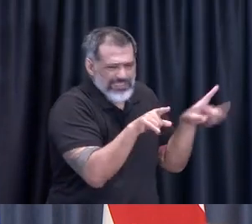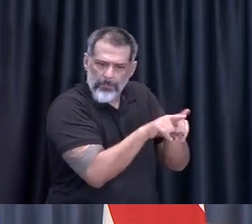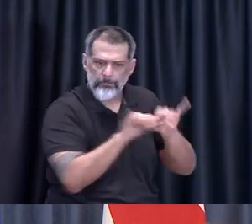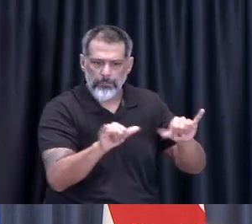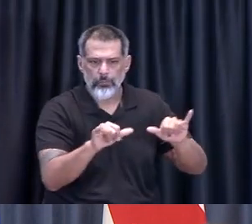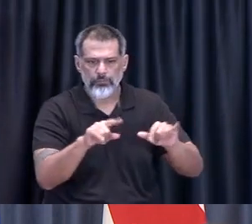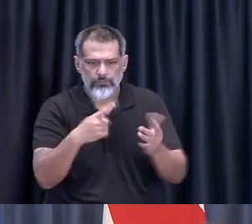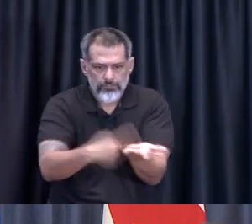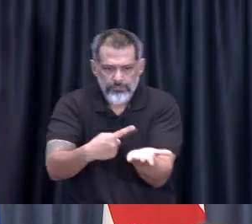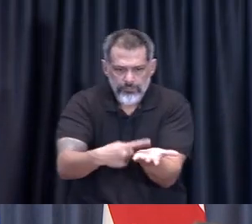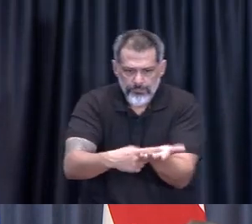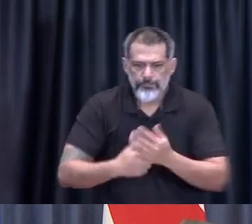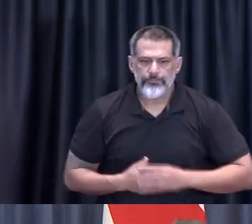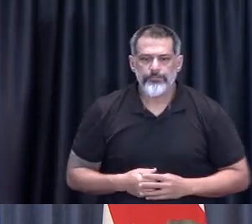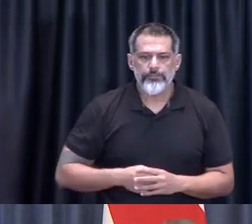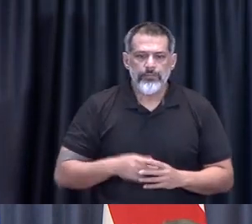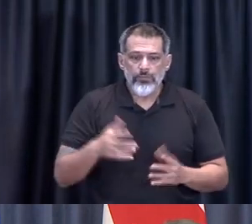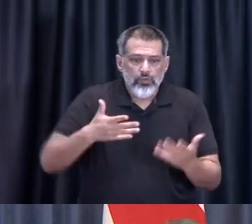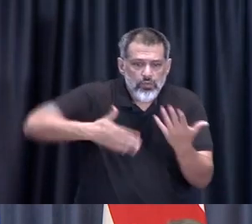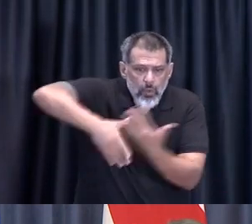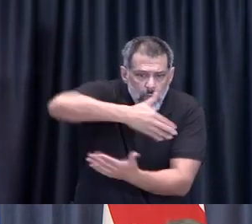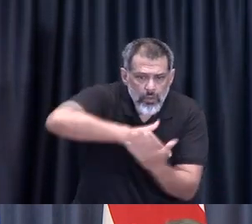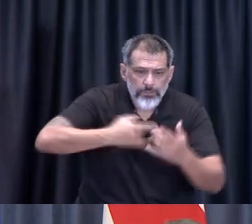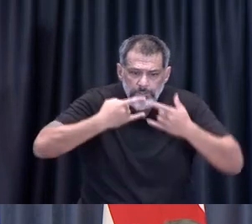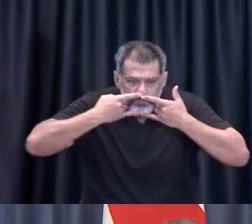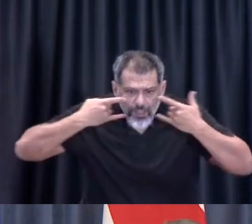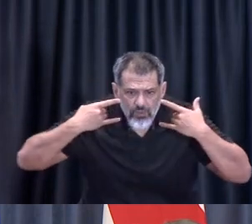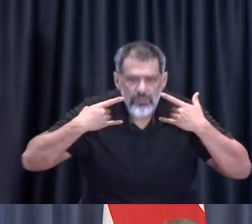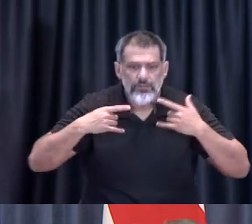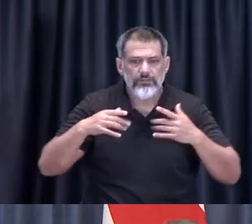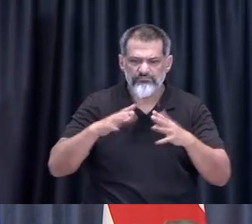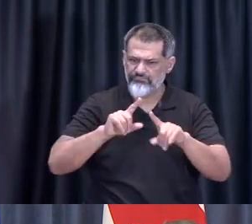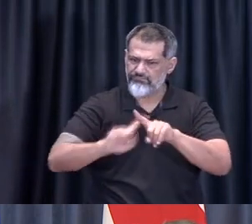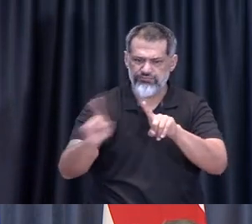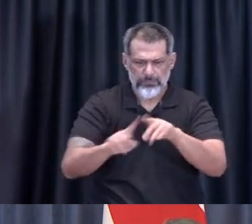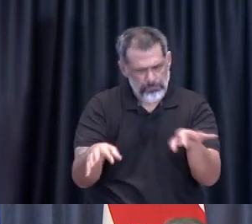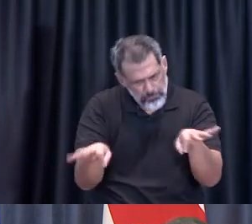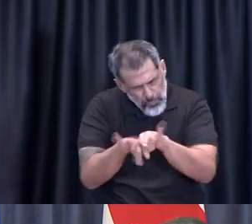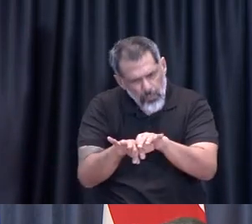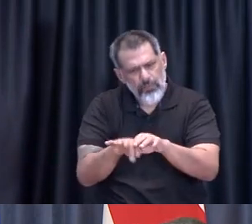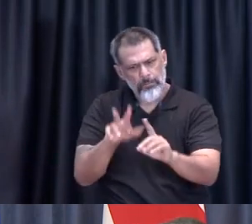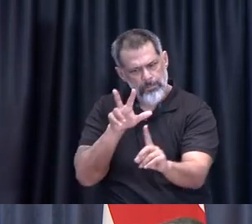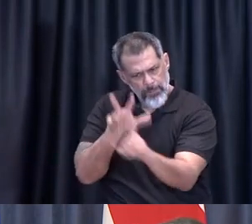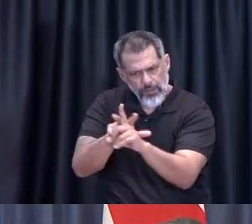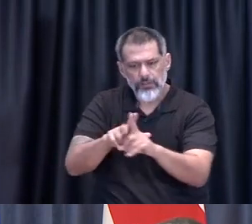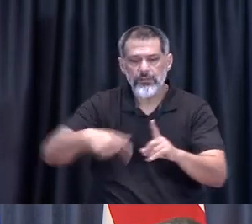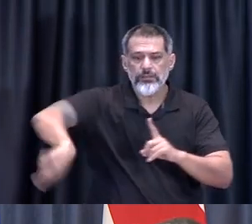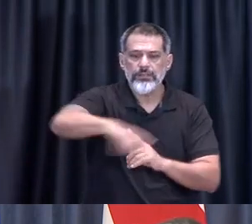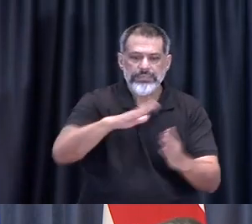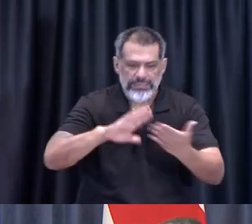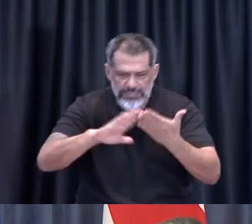to interaction with other people, masking and so forth. As a city, we will be operating some programs as we go forward.